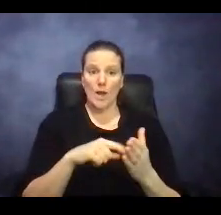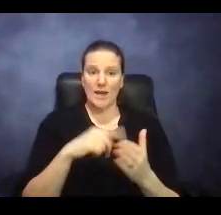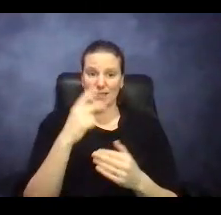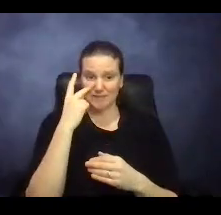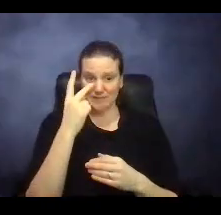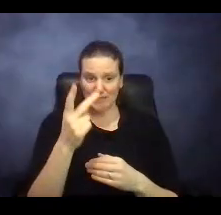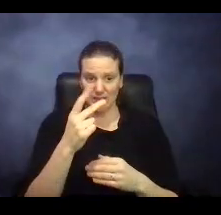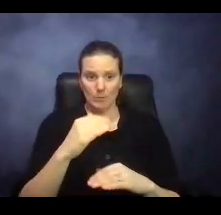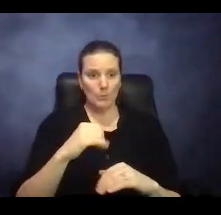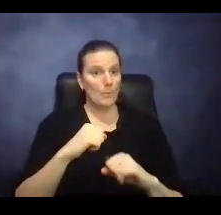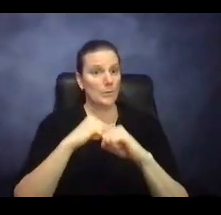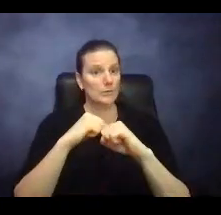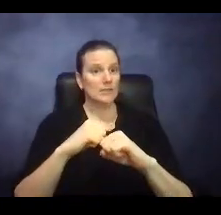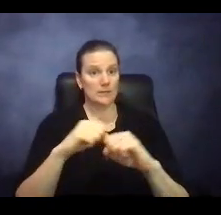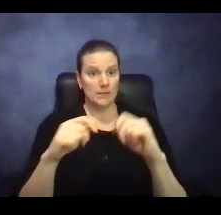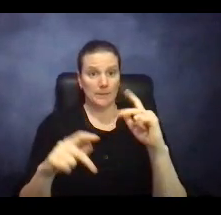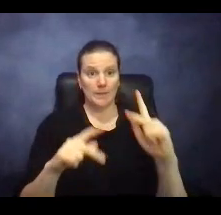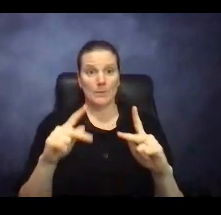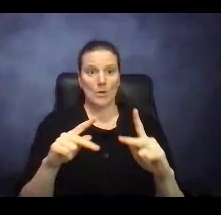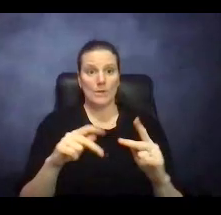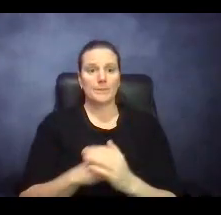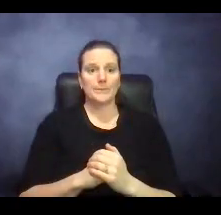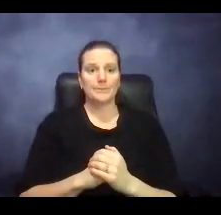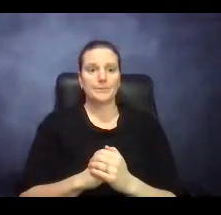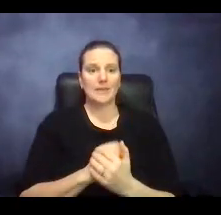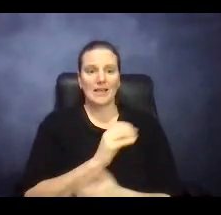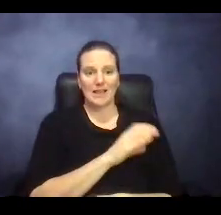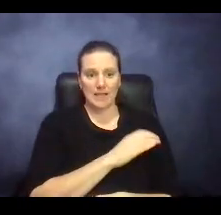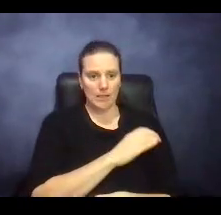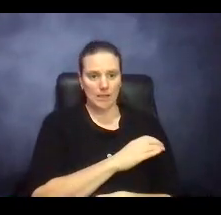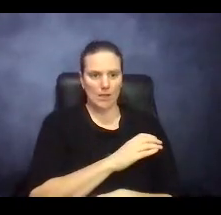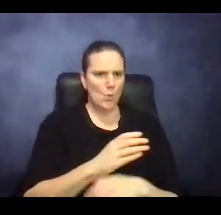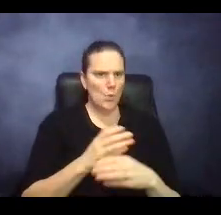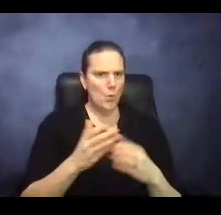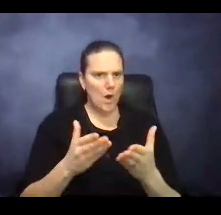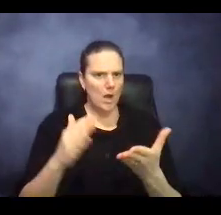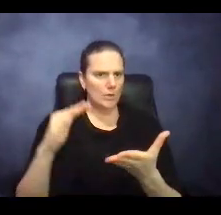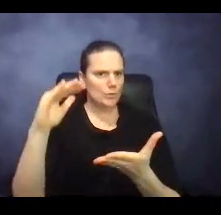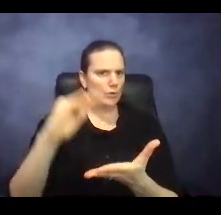protect people clinically, like what is actually reducing inflammation in the labs